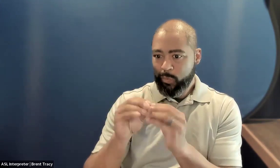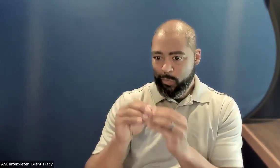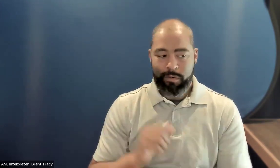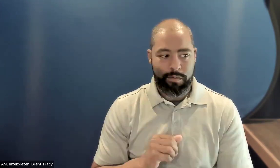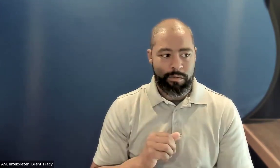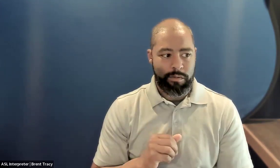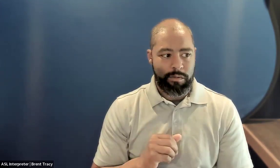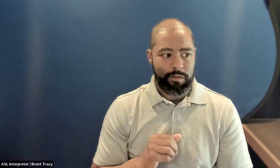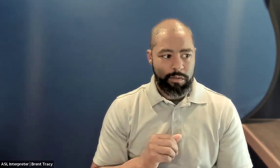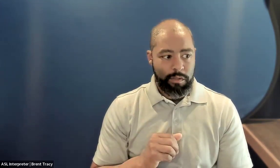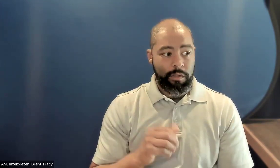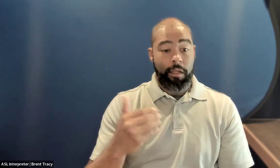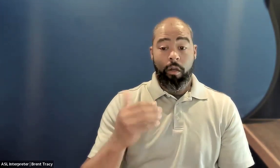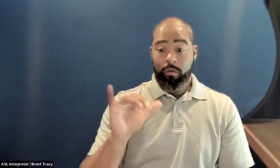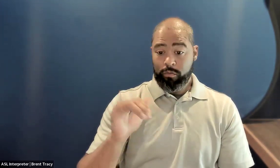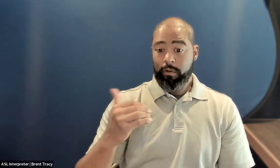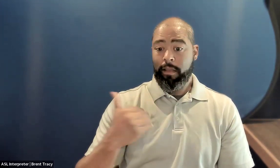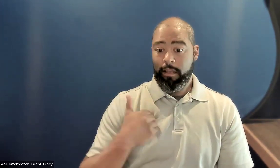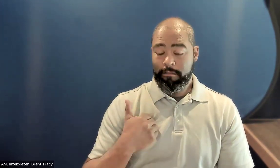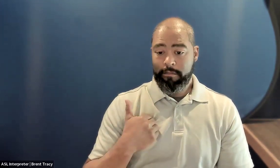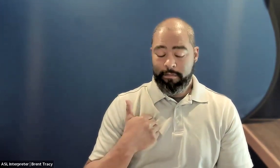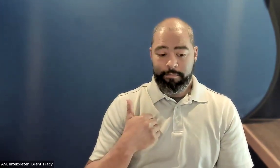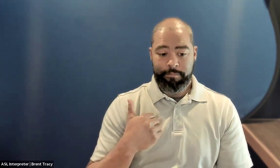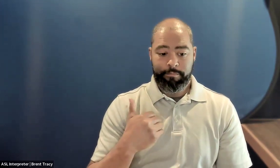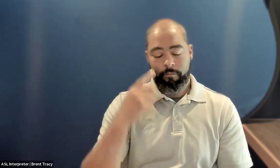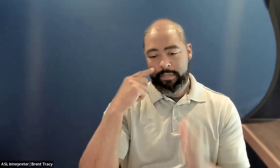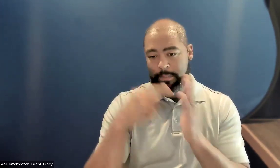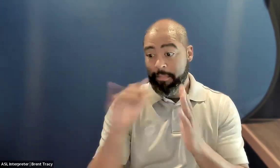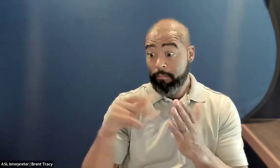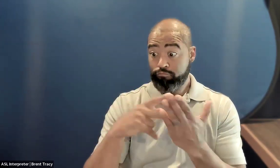exposed category, for example, the project was rated not